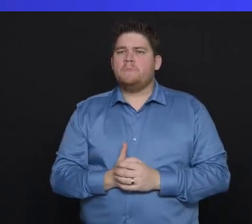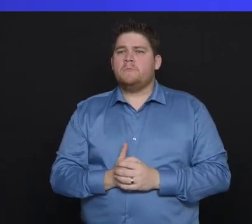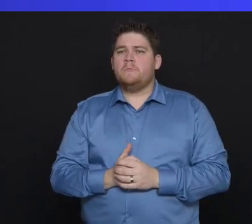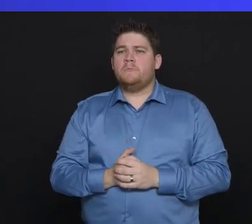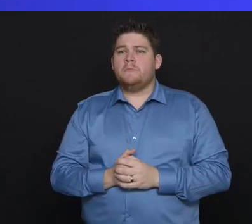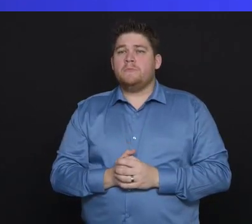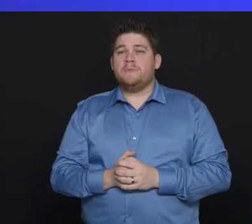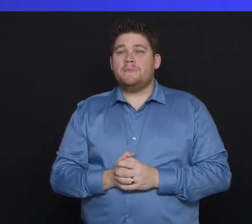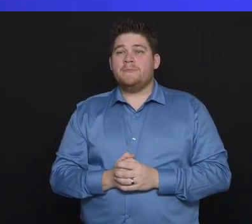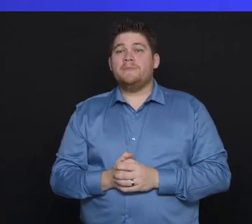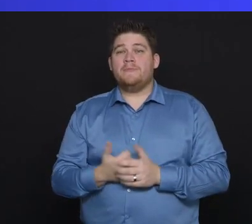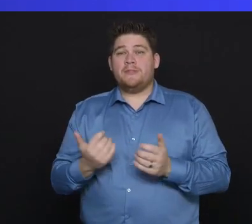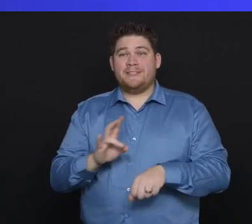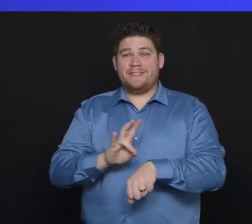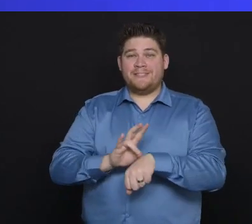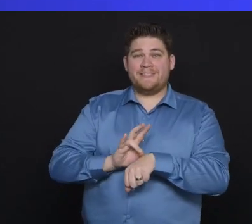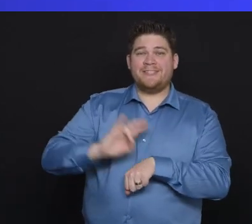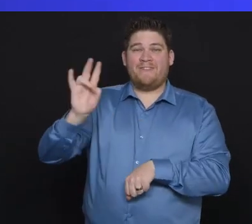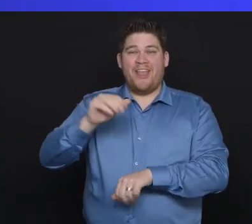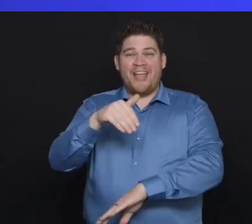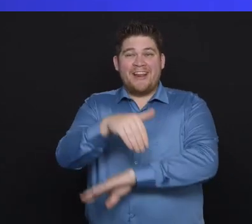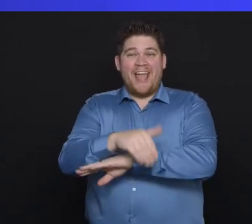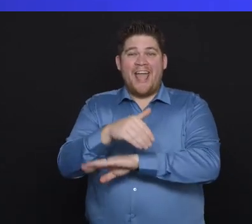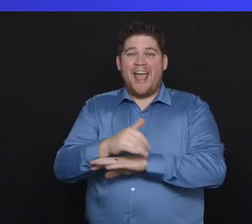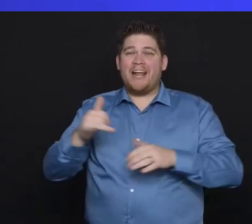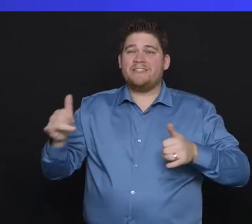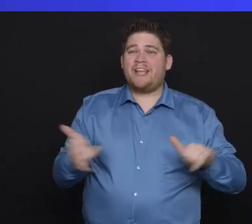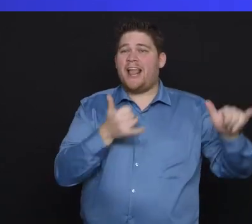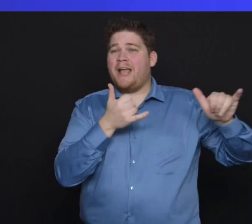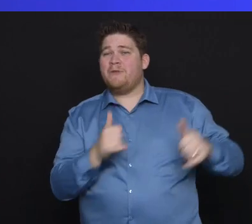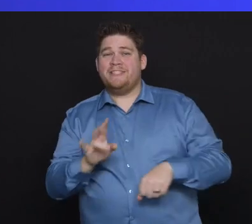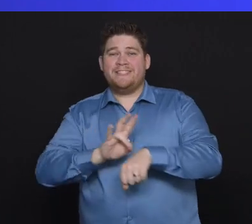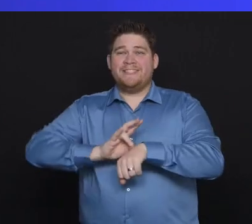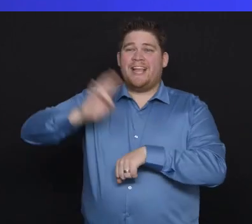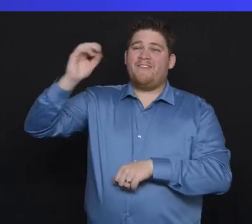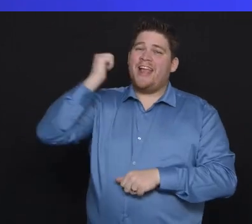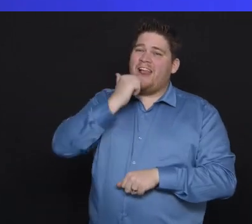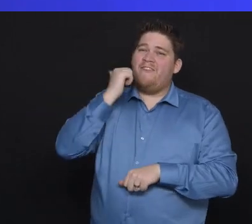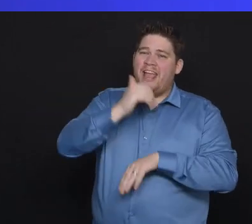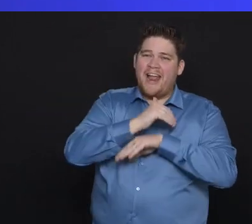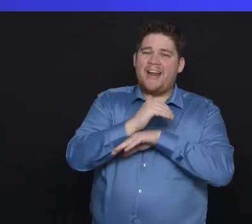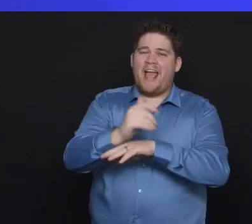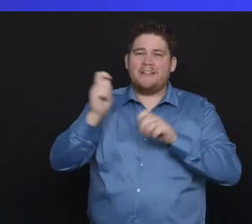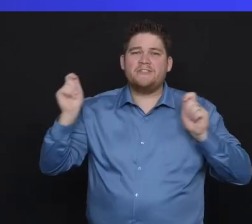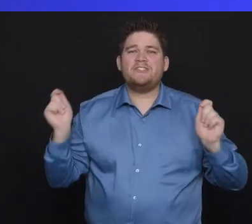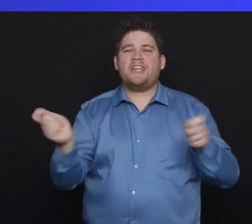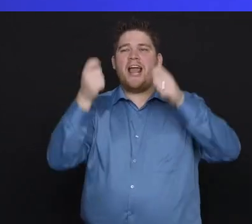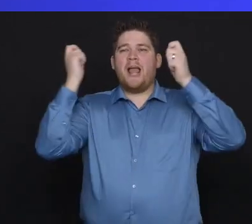people make noise. We have to do that at 7 o'clock and it's an extraordinary